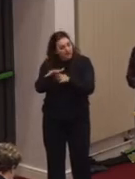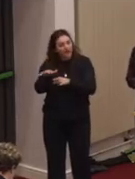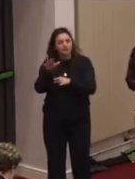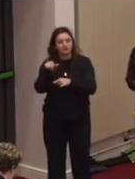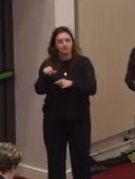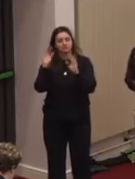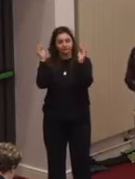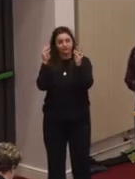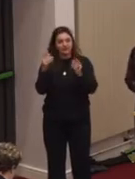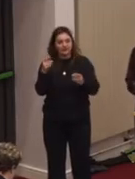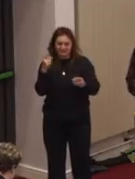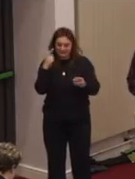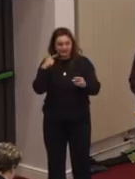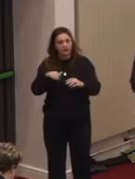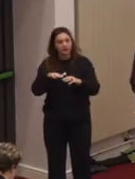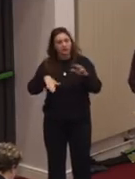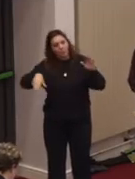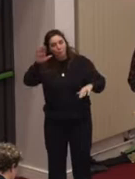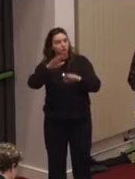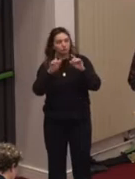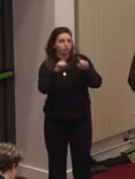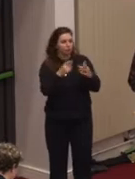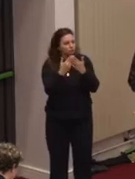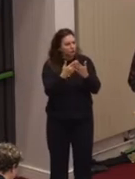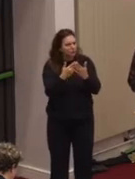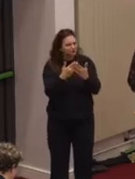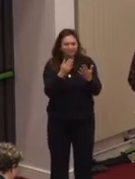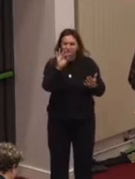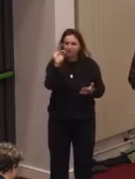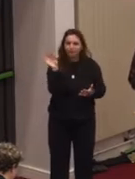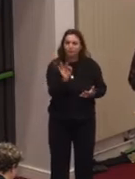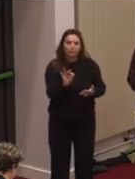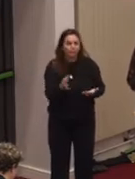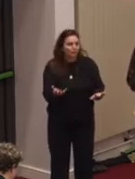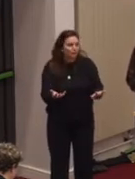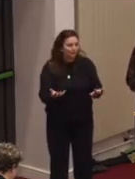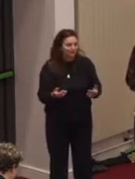particularly high. So why is this? We are all I think fairly